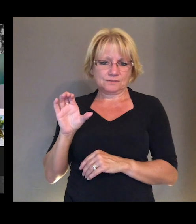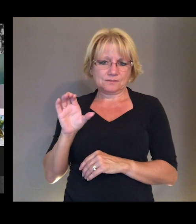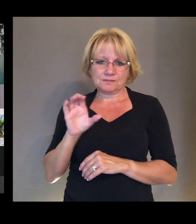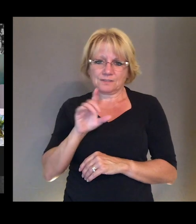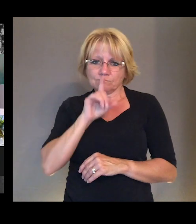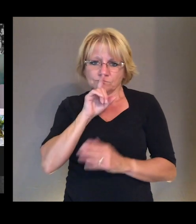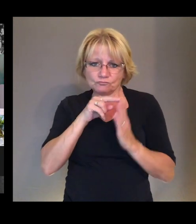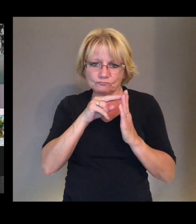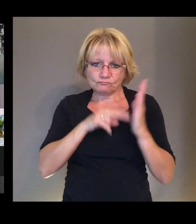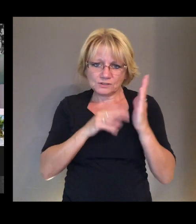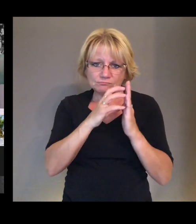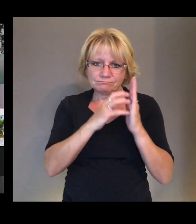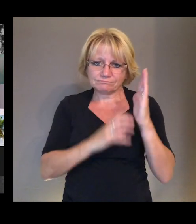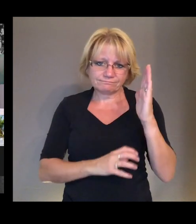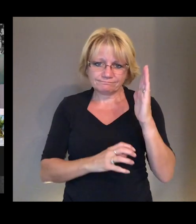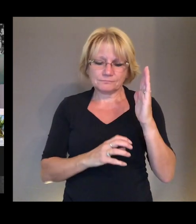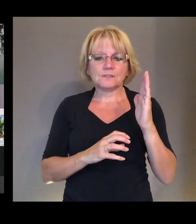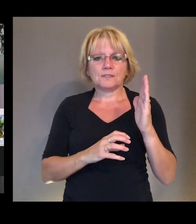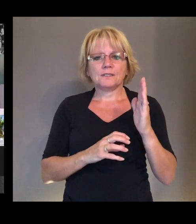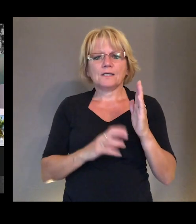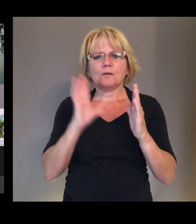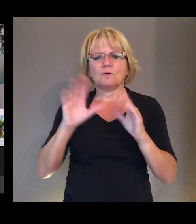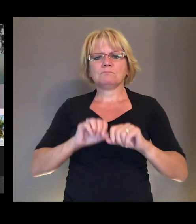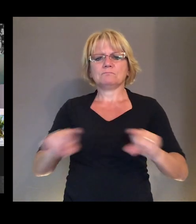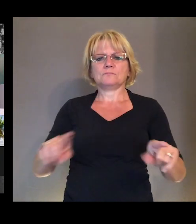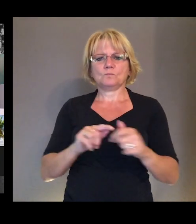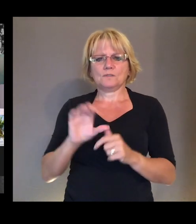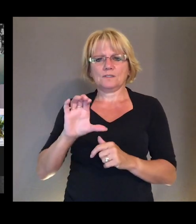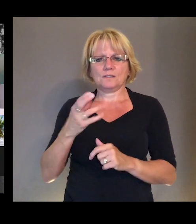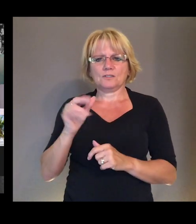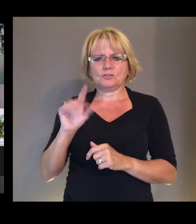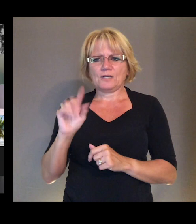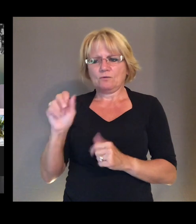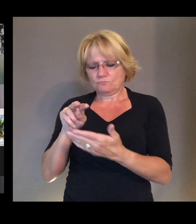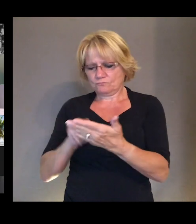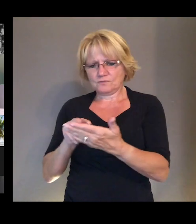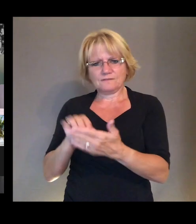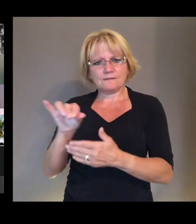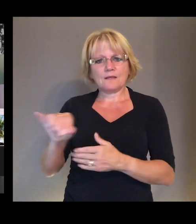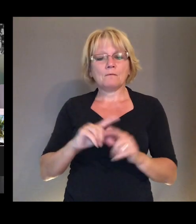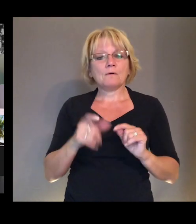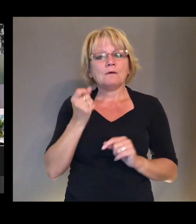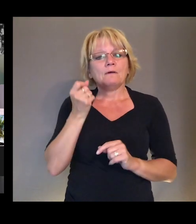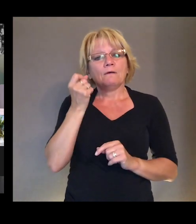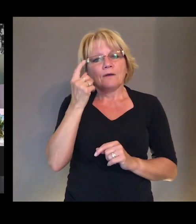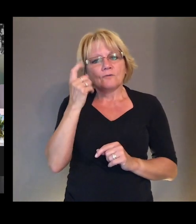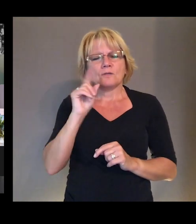And I'm not gonna read all of this to you guys, but I'm just kind of, you know, you'll be shared to you in the chat. So take a look for it,